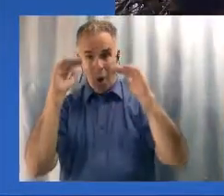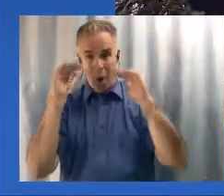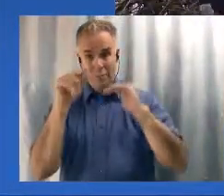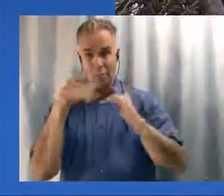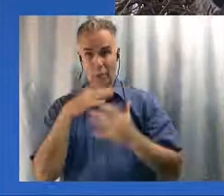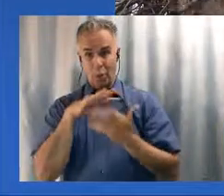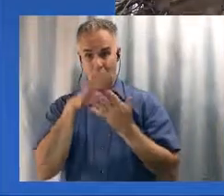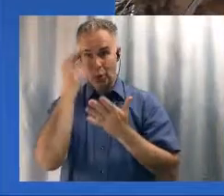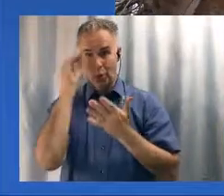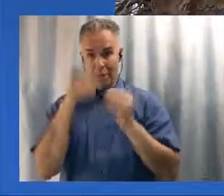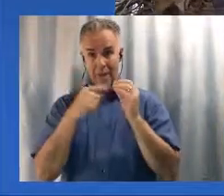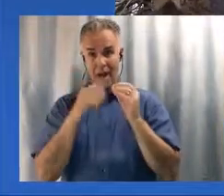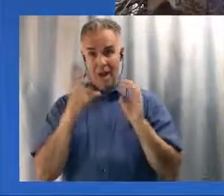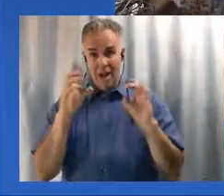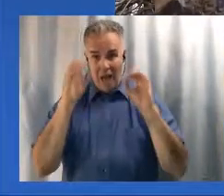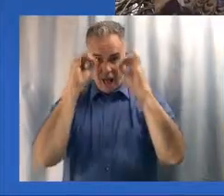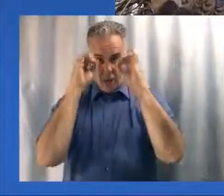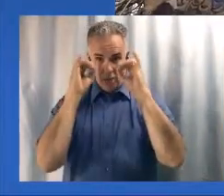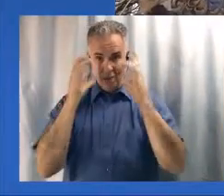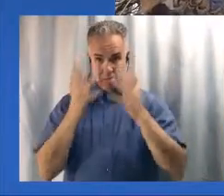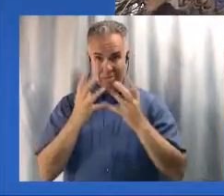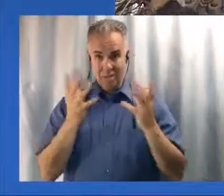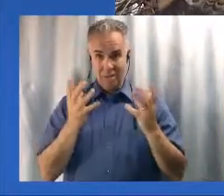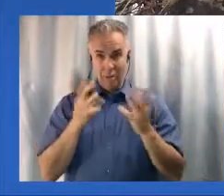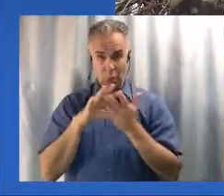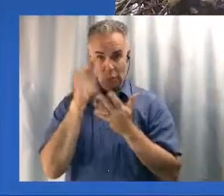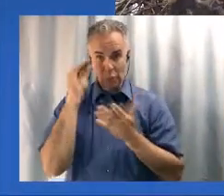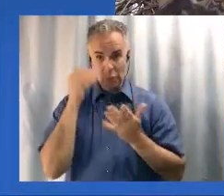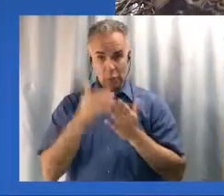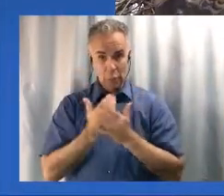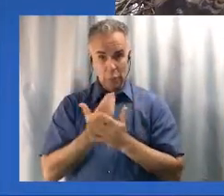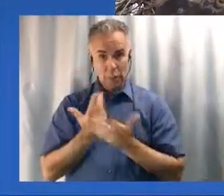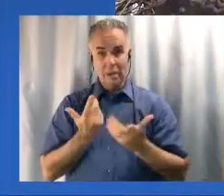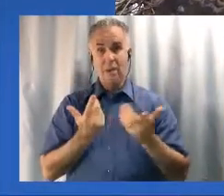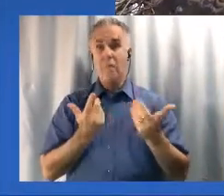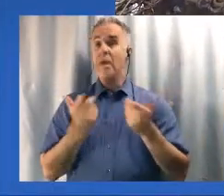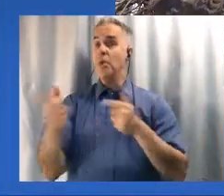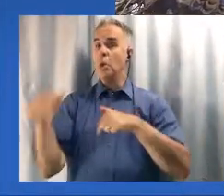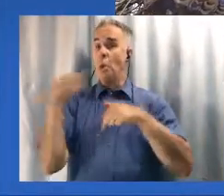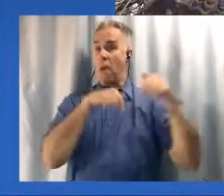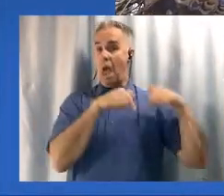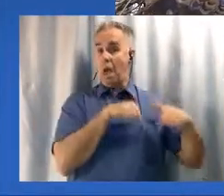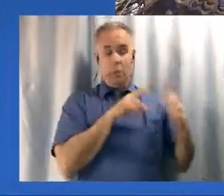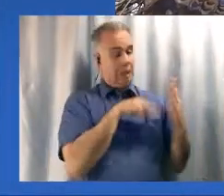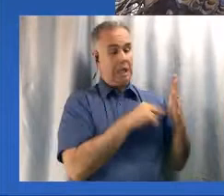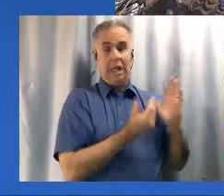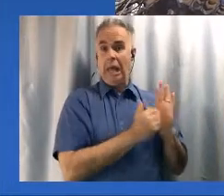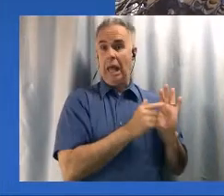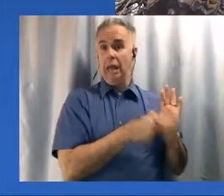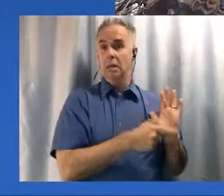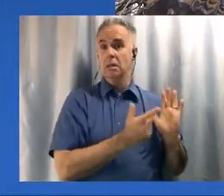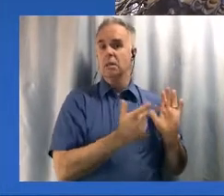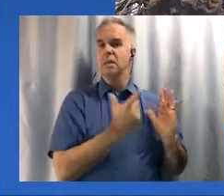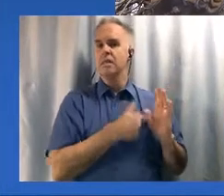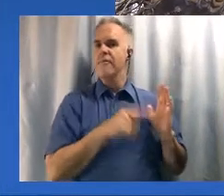So, I hope you learned a lot about owls. You might want to look back and listen to the story again